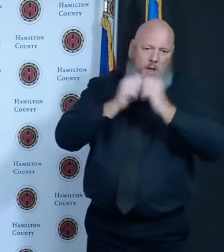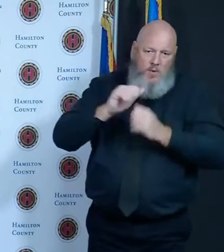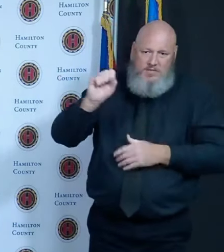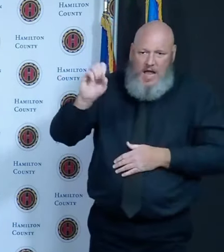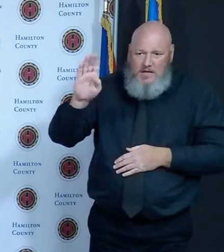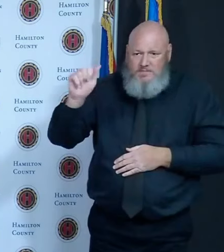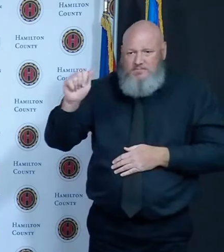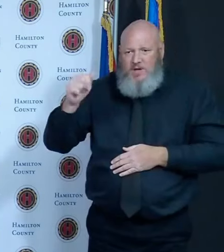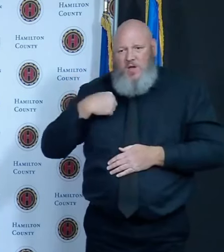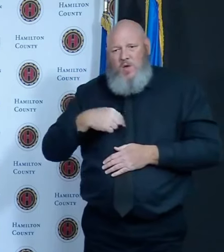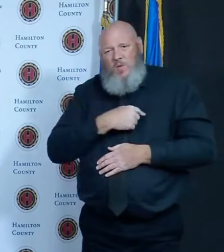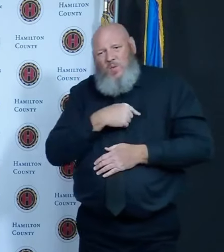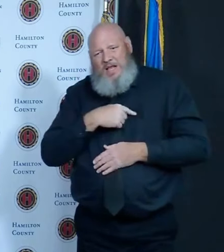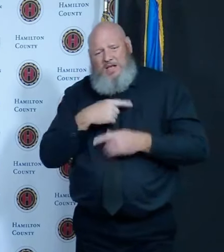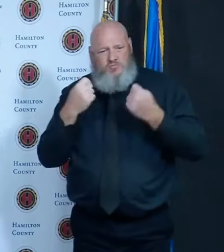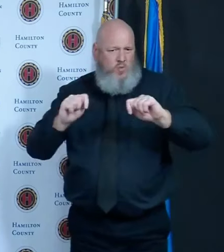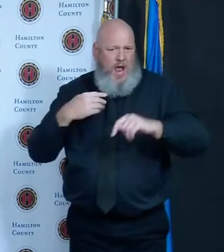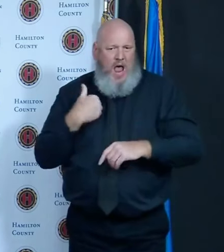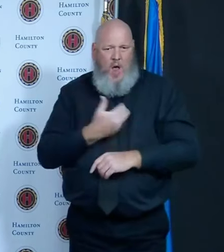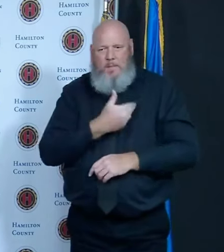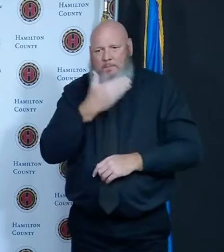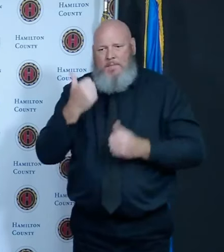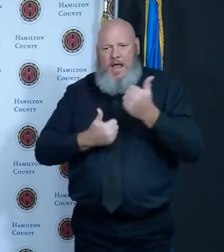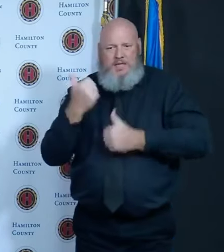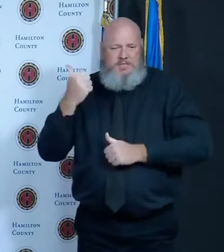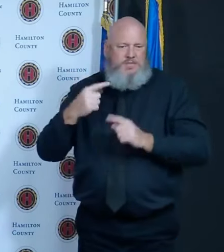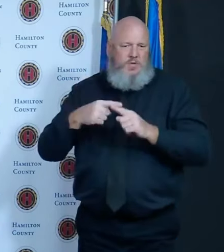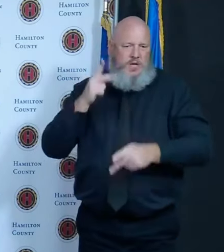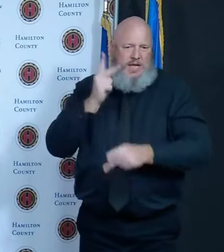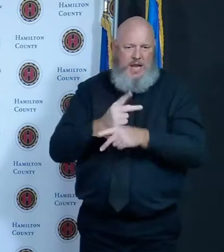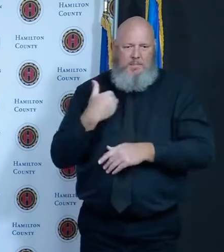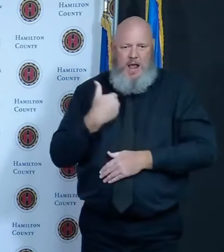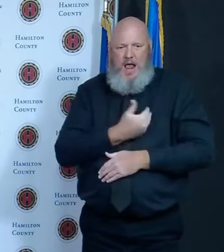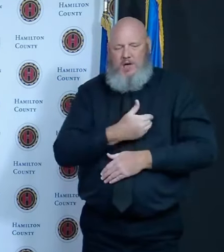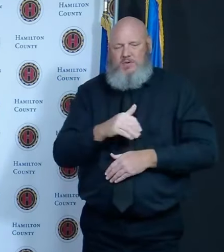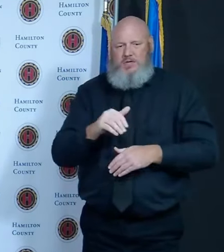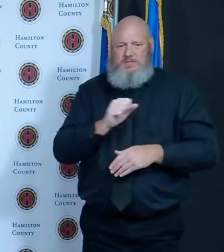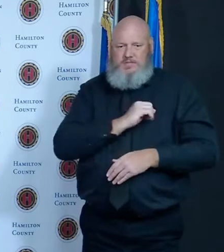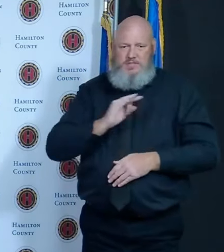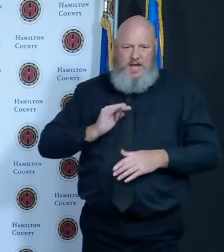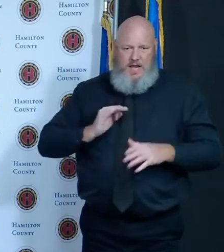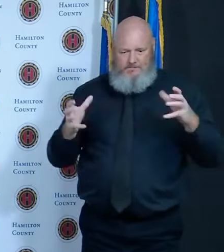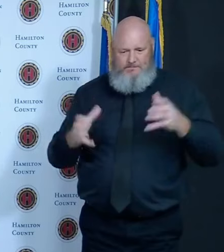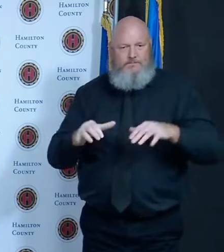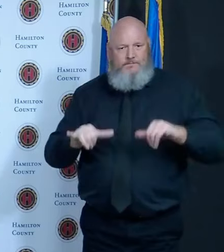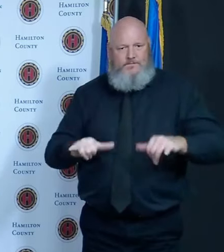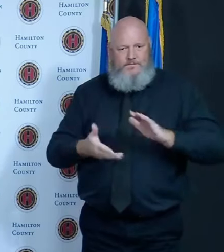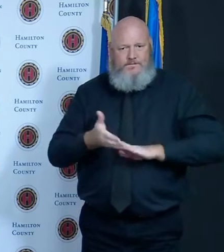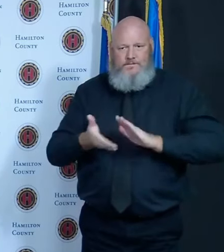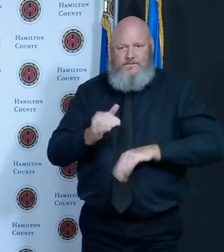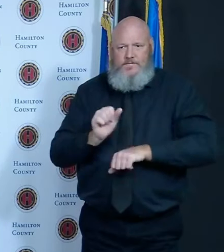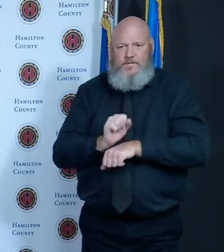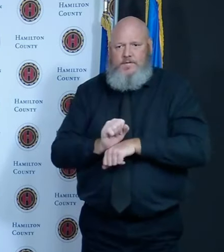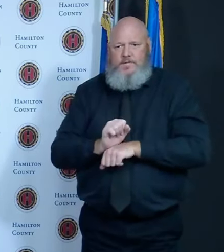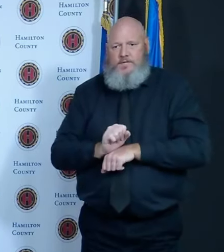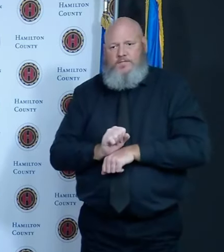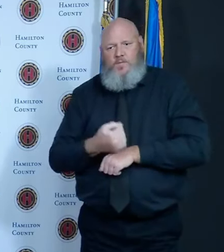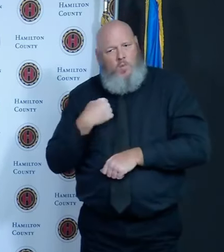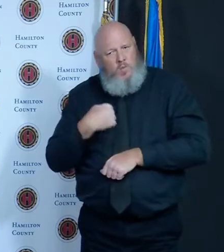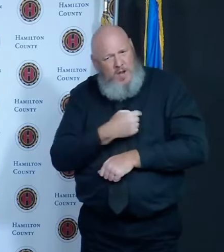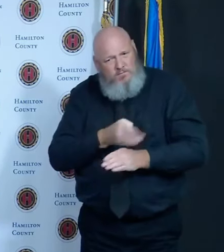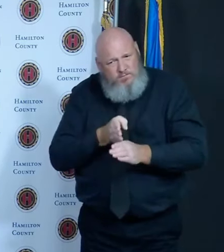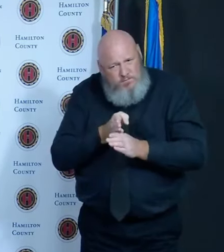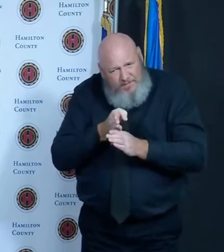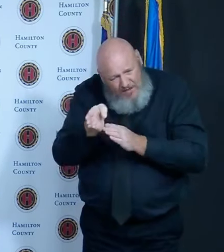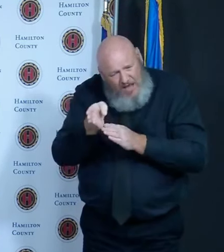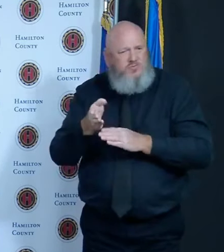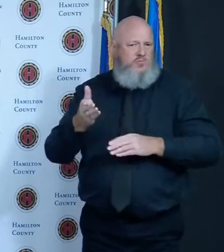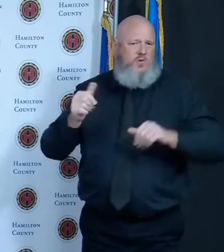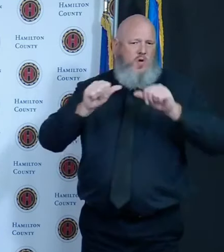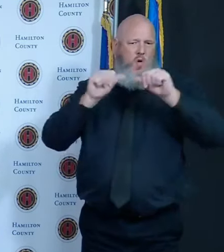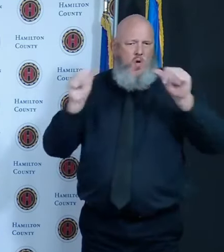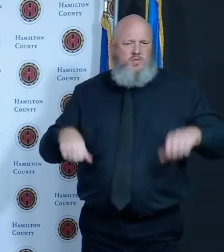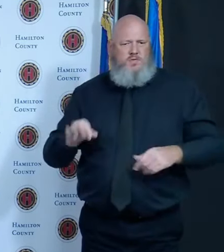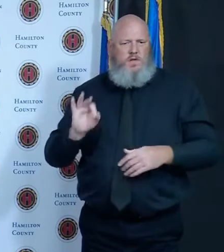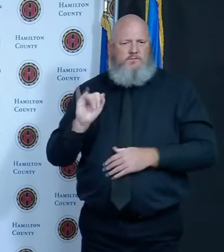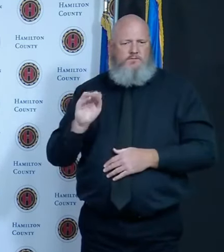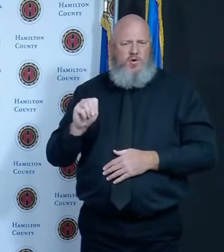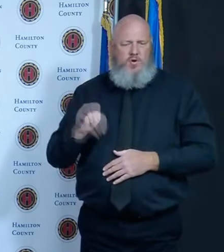professionals architects interior designers and some engineers on staff but we are also knowing